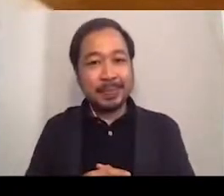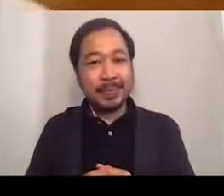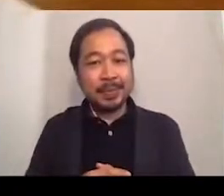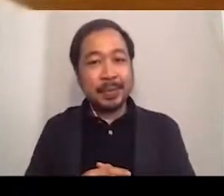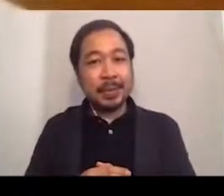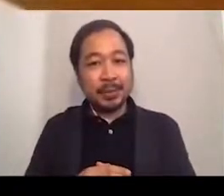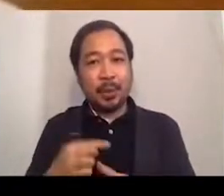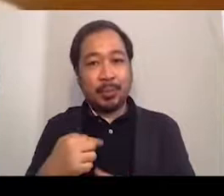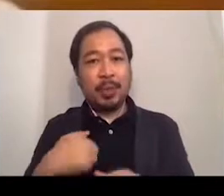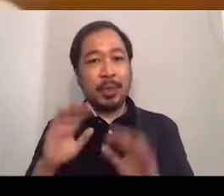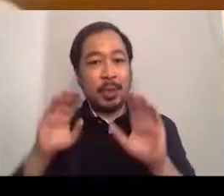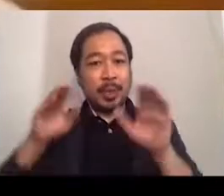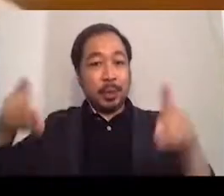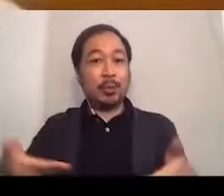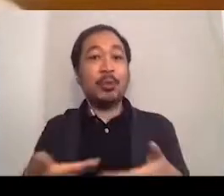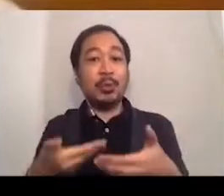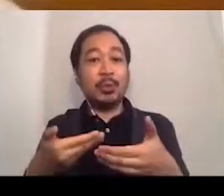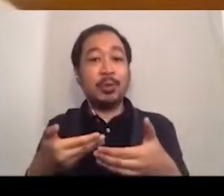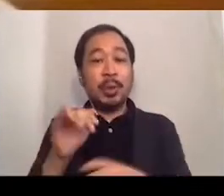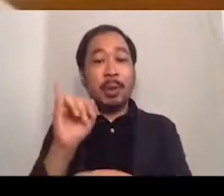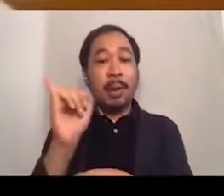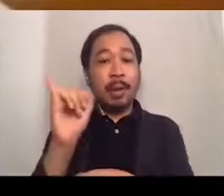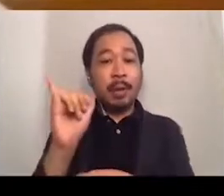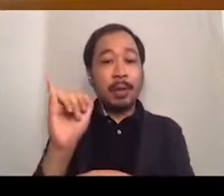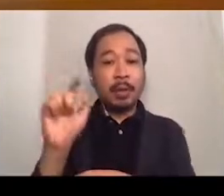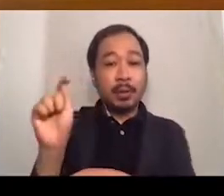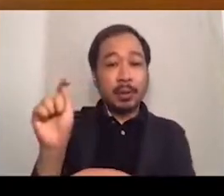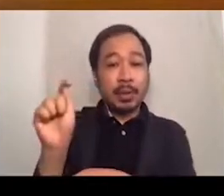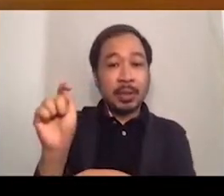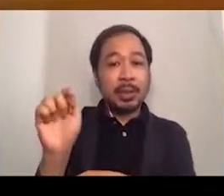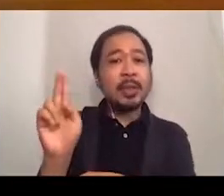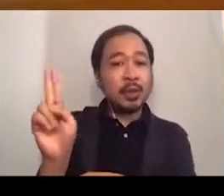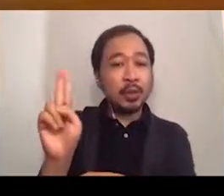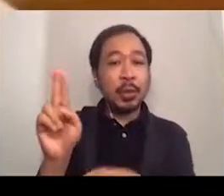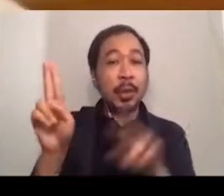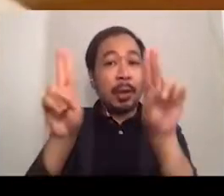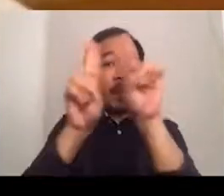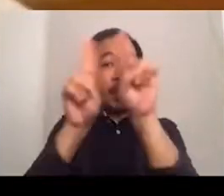International Telecommunication Union (ITU) is part of the United Nations,